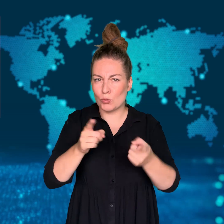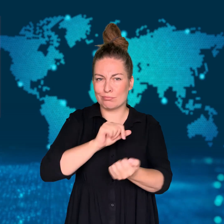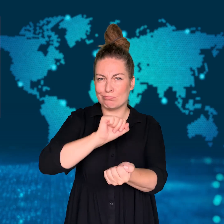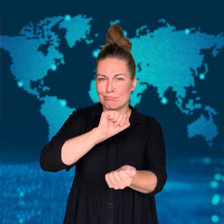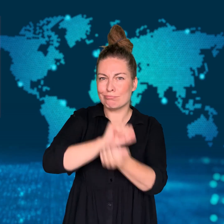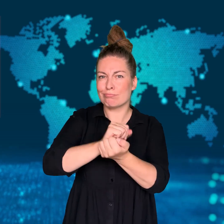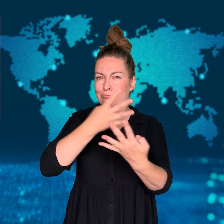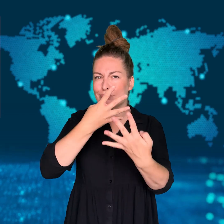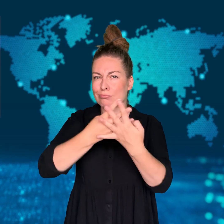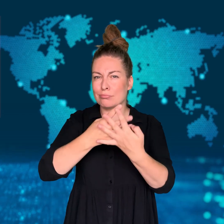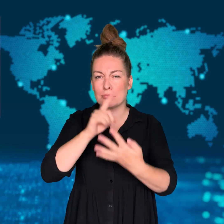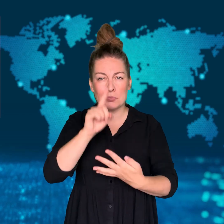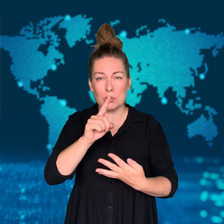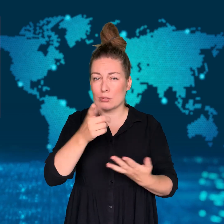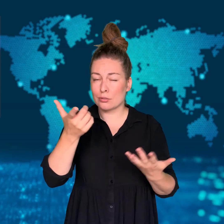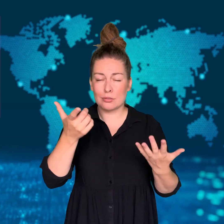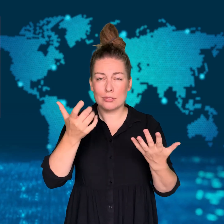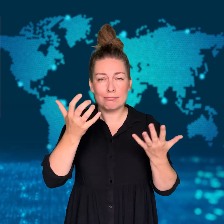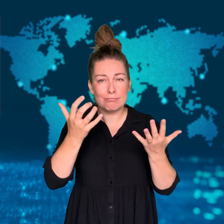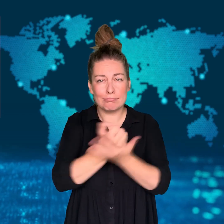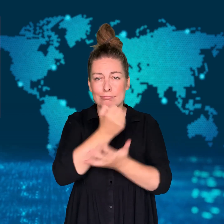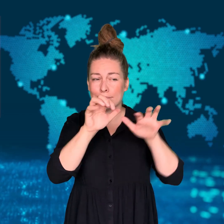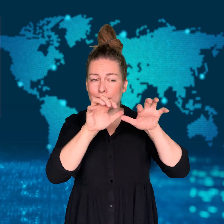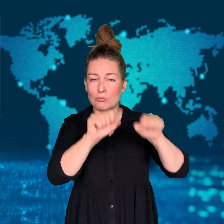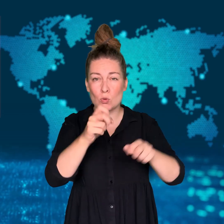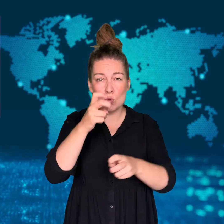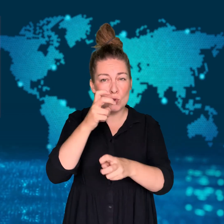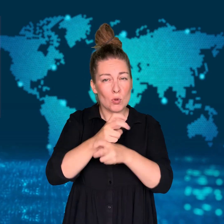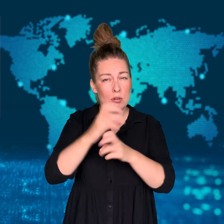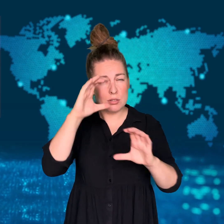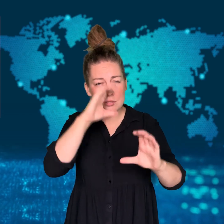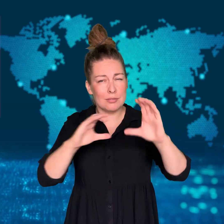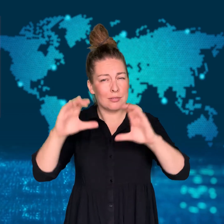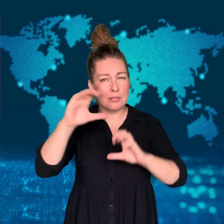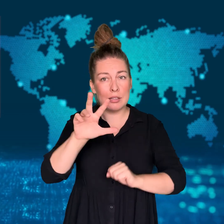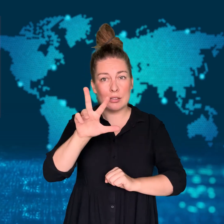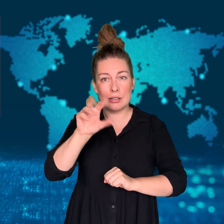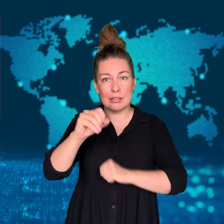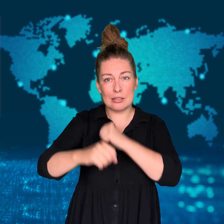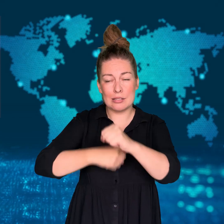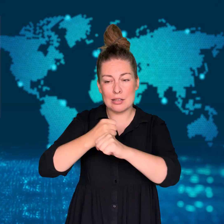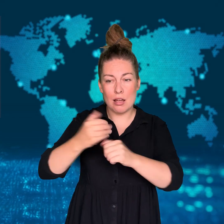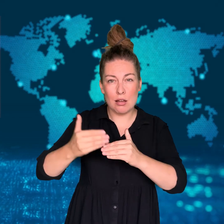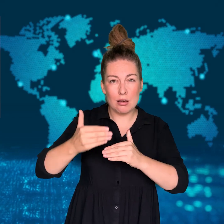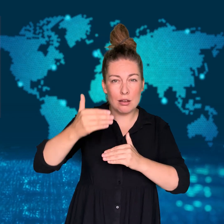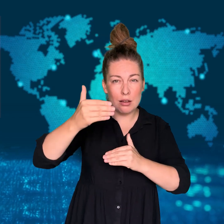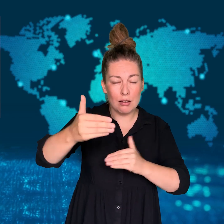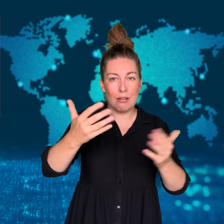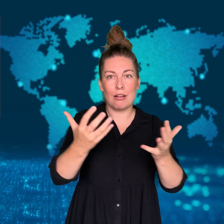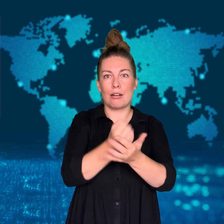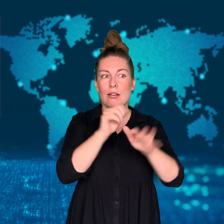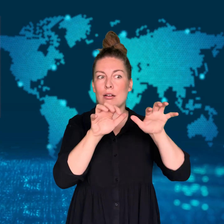after 30 years of running from capture.